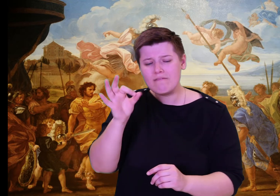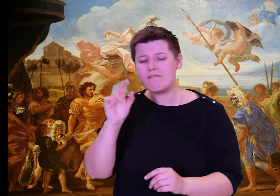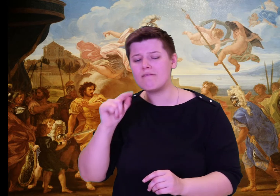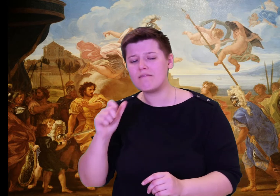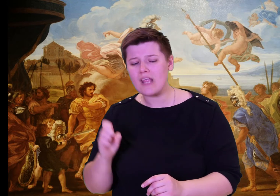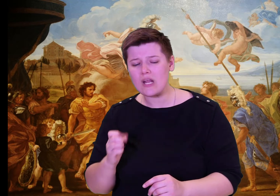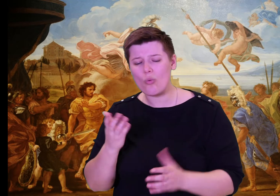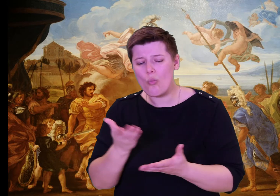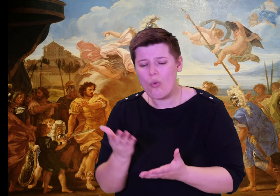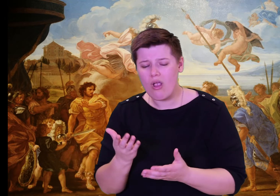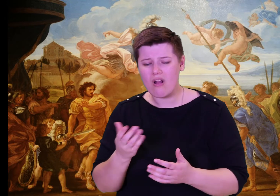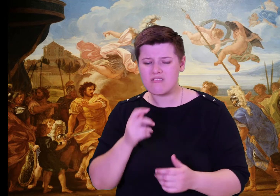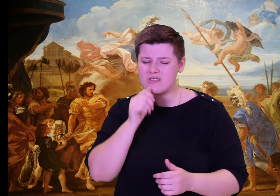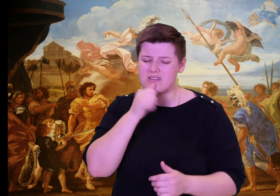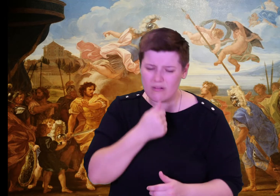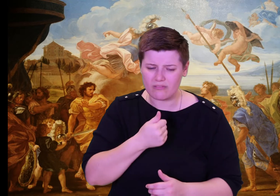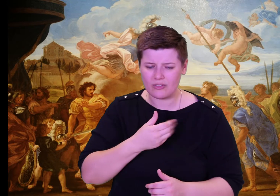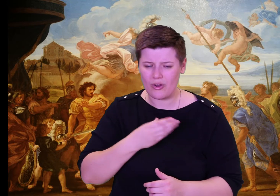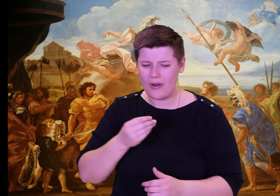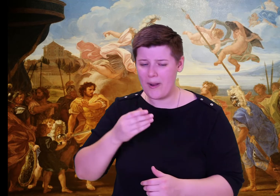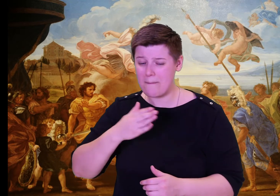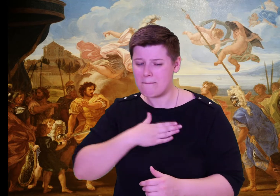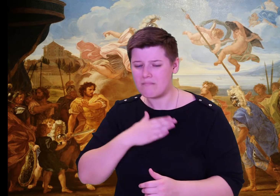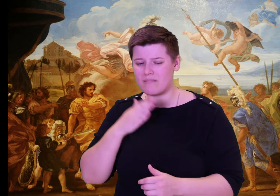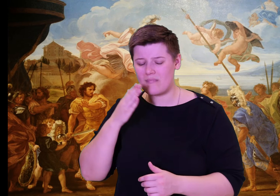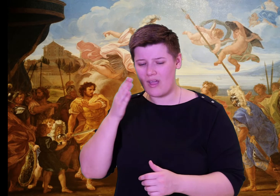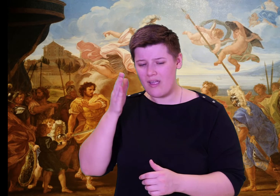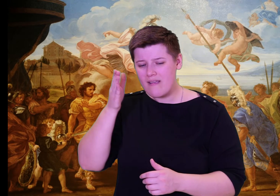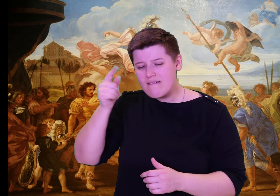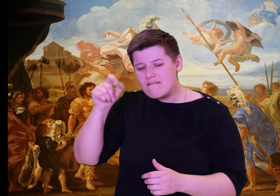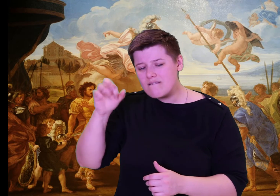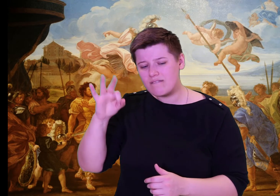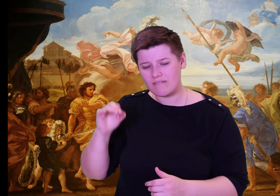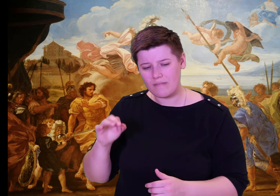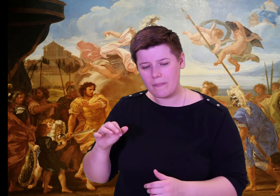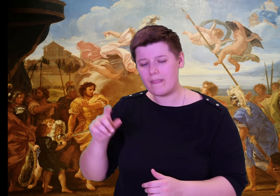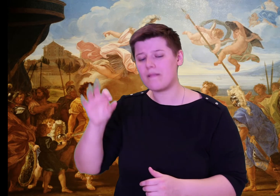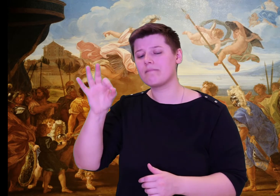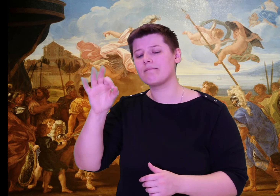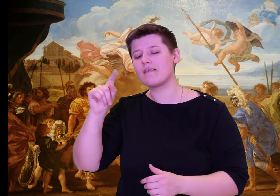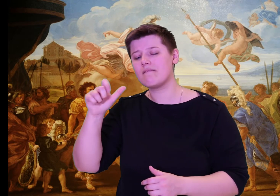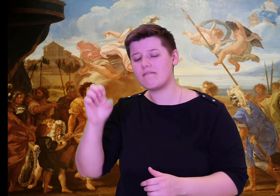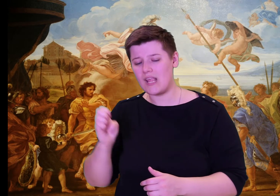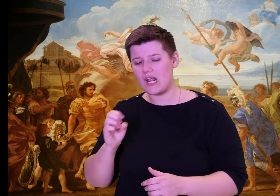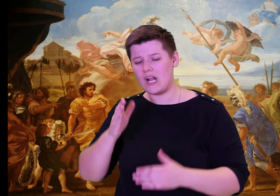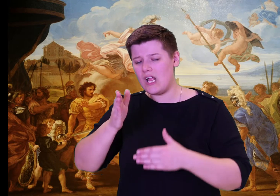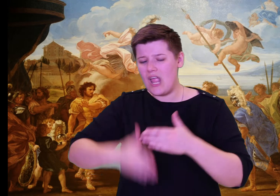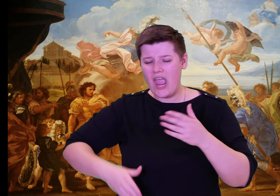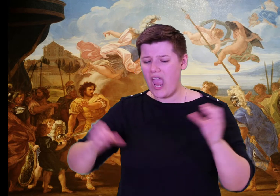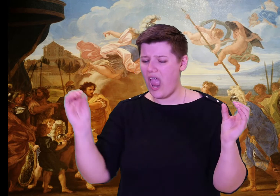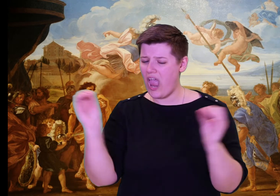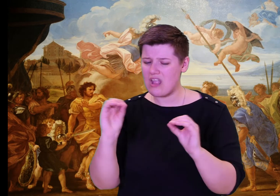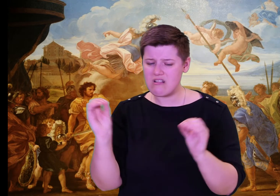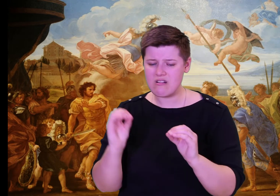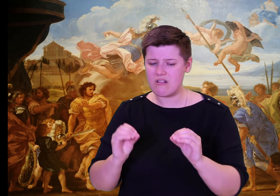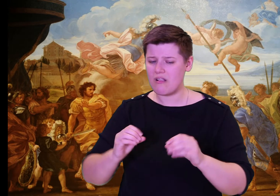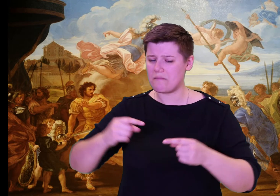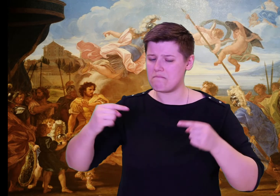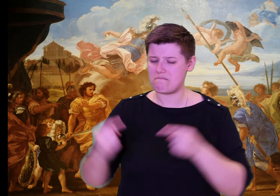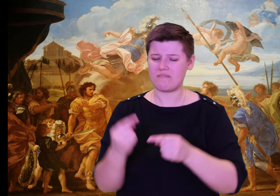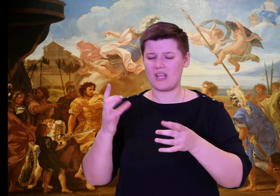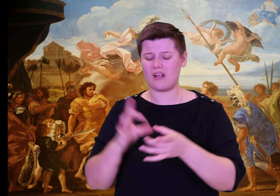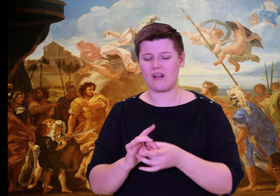cold grief grows sickening. I miss them all, but one man most. When I remember him,